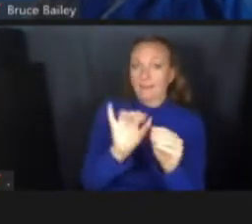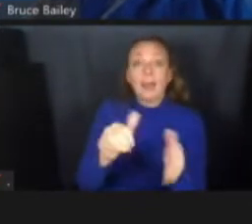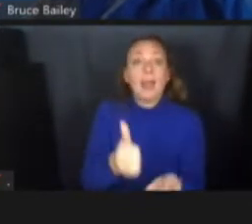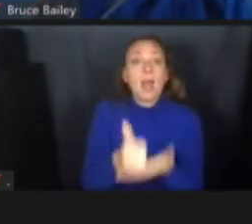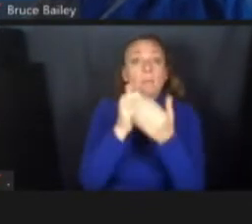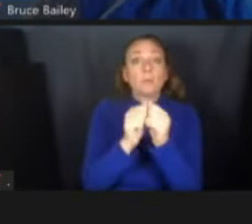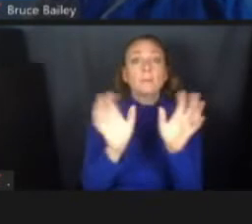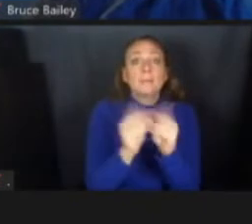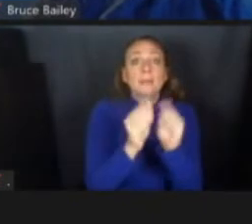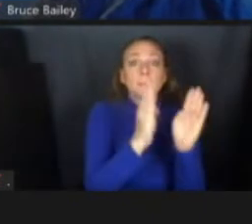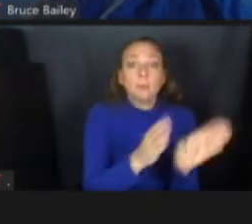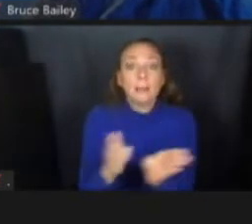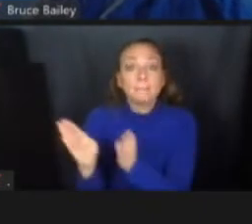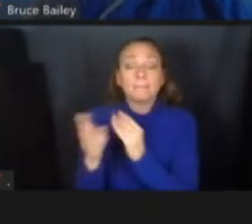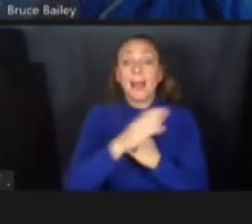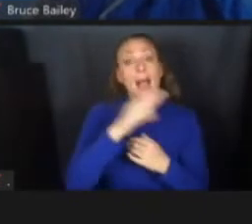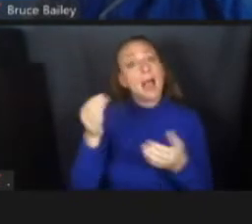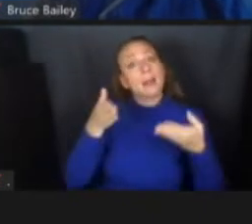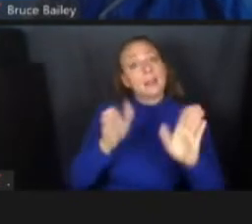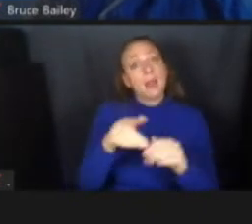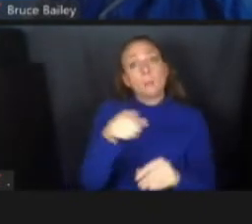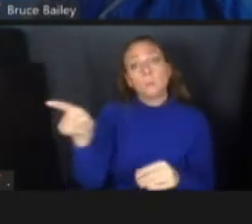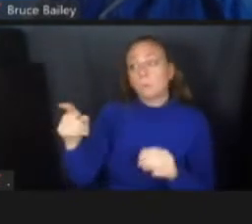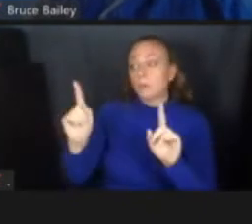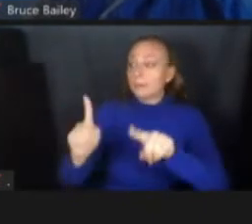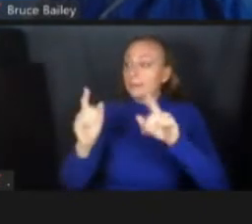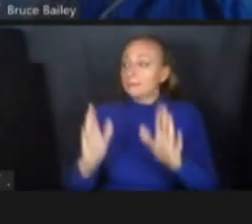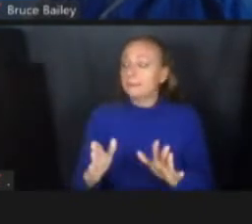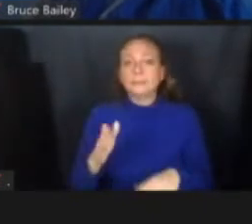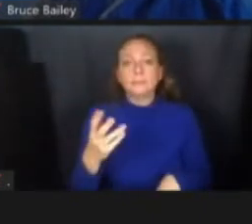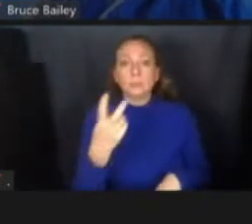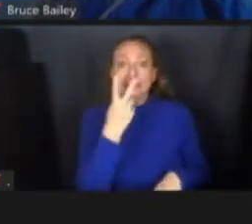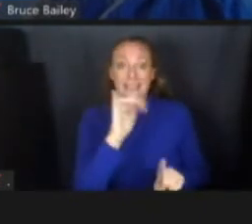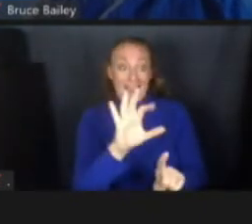but also allows attendees to view the file in their native application,